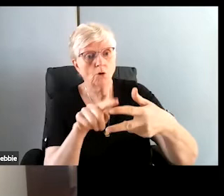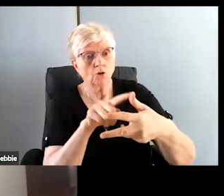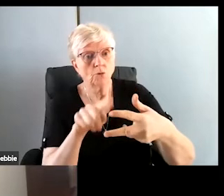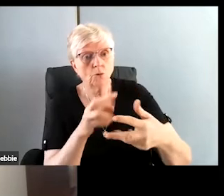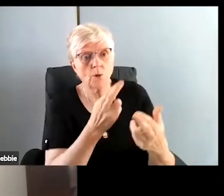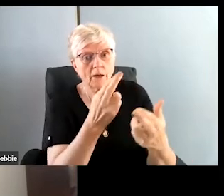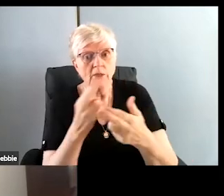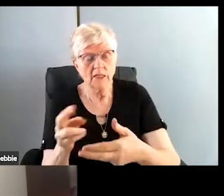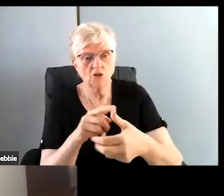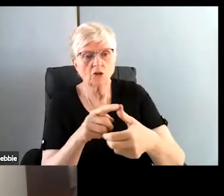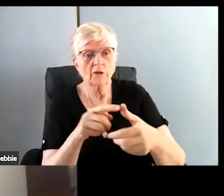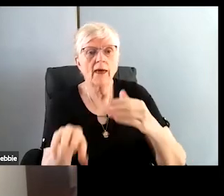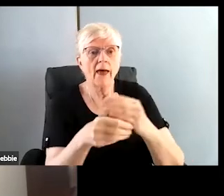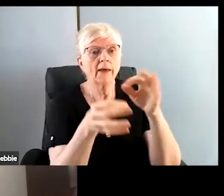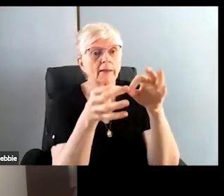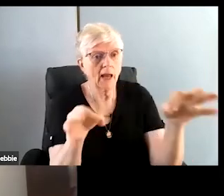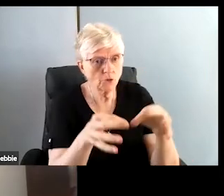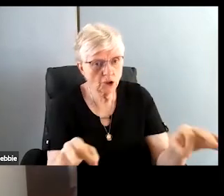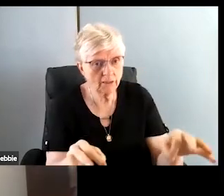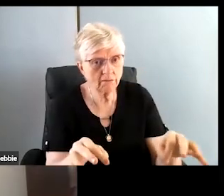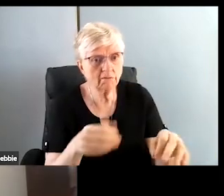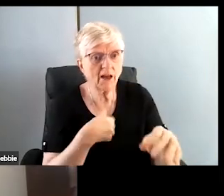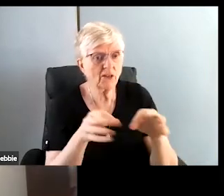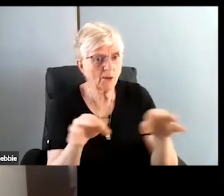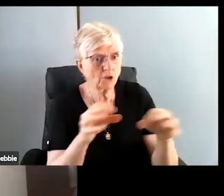ARE AROUND HAVING CAPTIONING AVAILABLE HAVING CAPTIONING AVAILABLE AND ALSO HAVING BETTER MICROPHONE QUALITY.